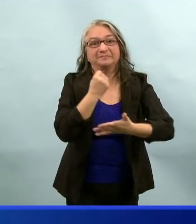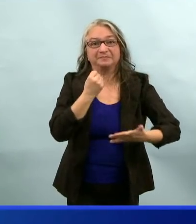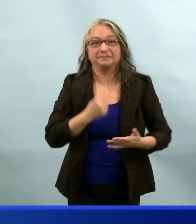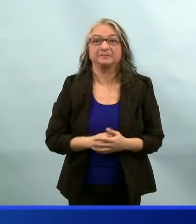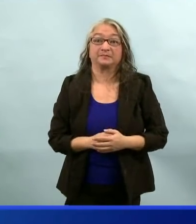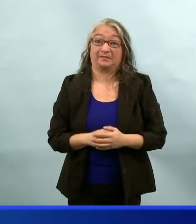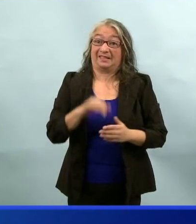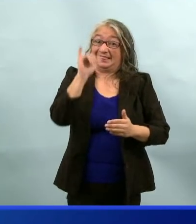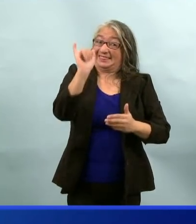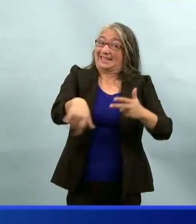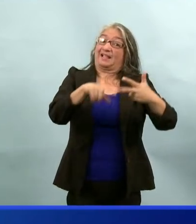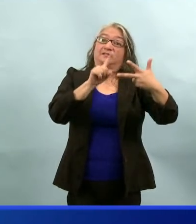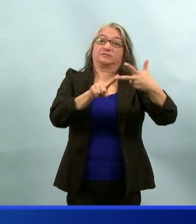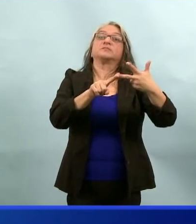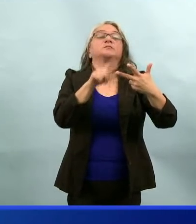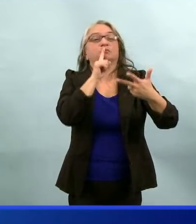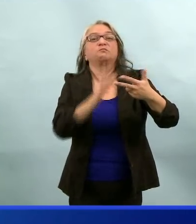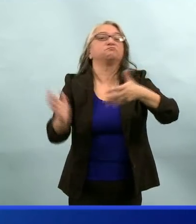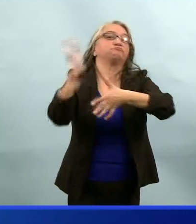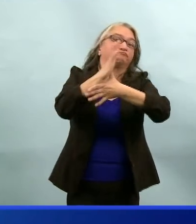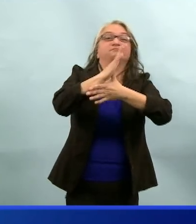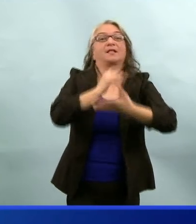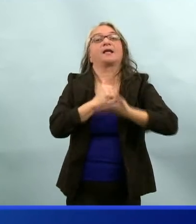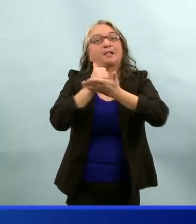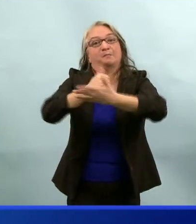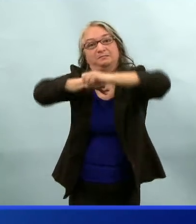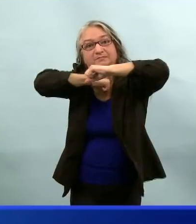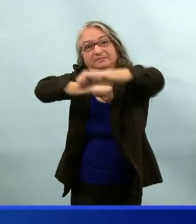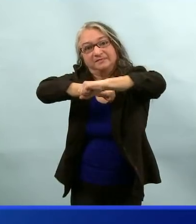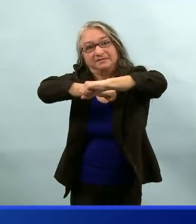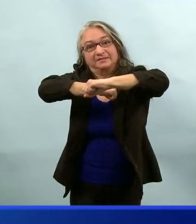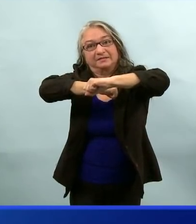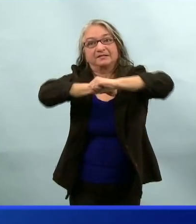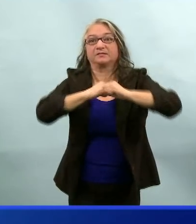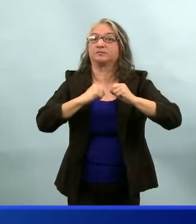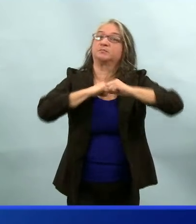serious illness from hospitalization and from deaths caused by copin 19.